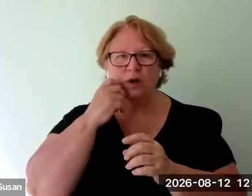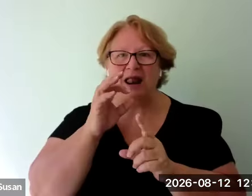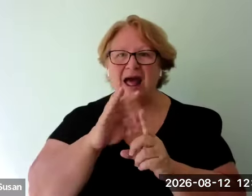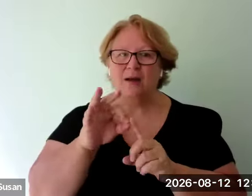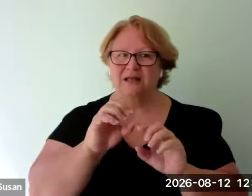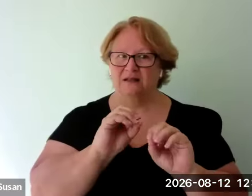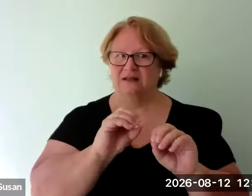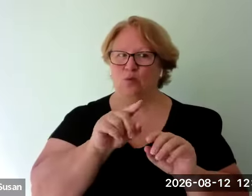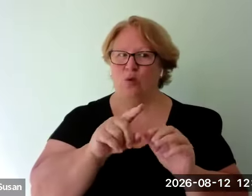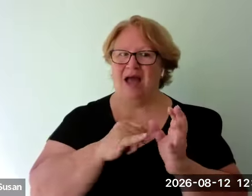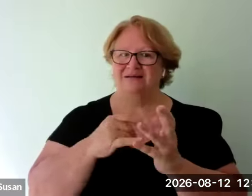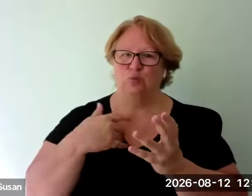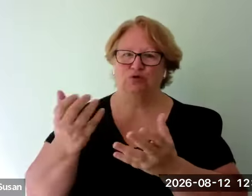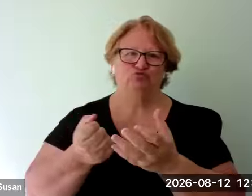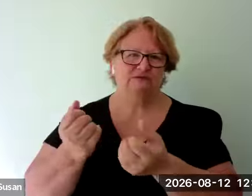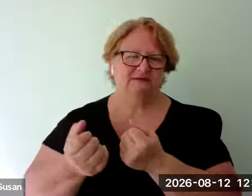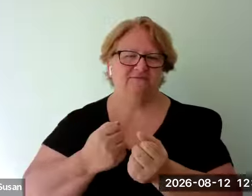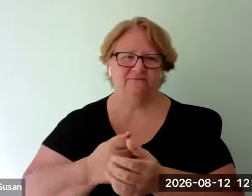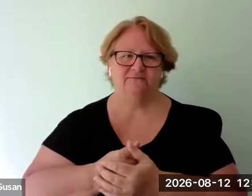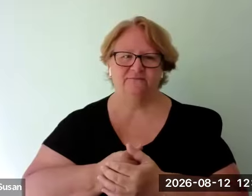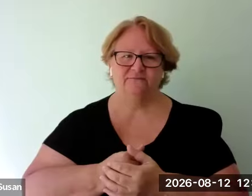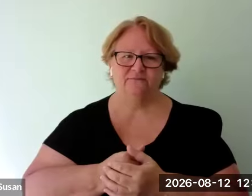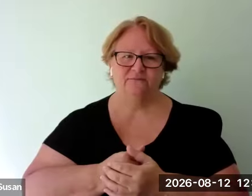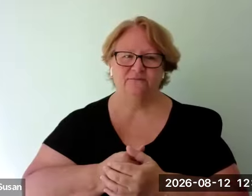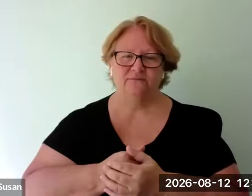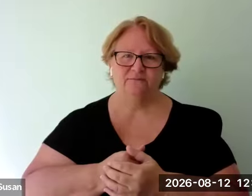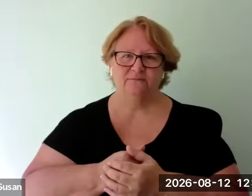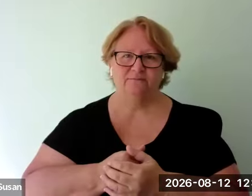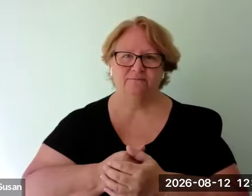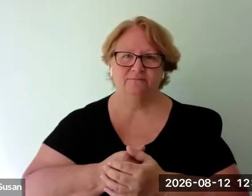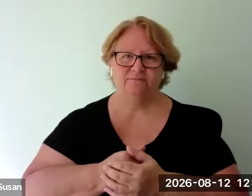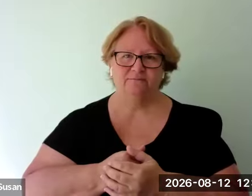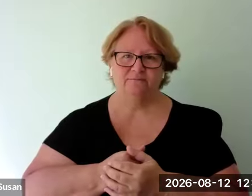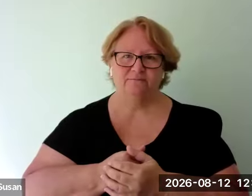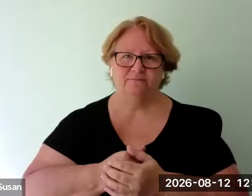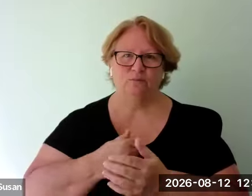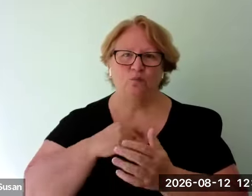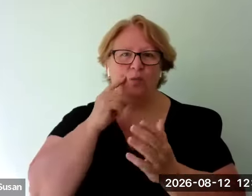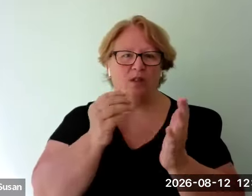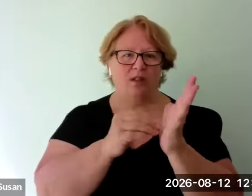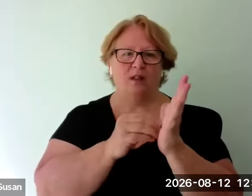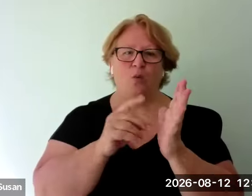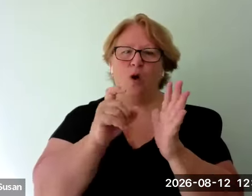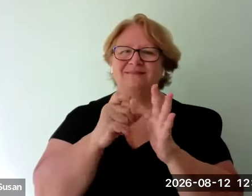have also included a list of frequently asked questions and